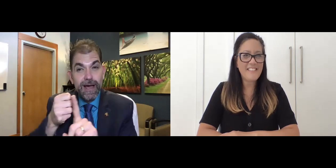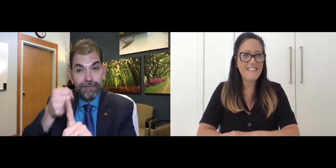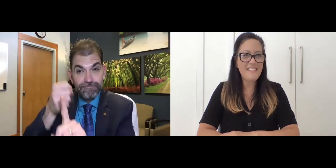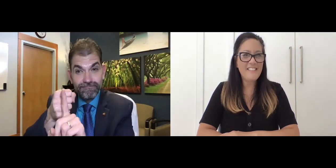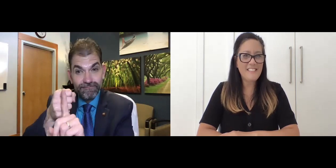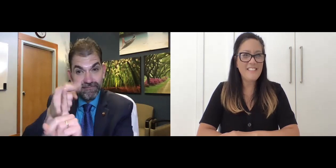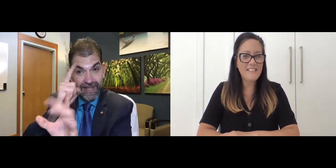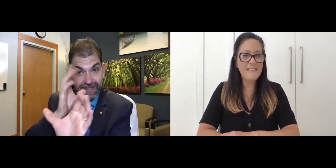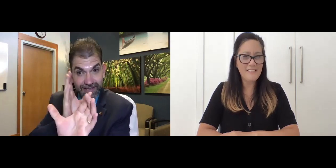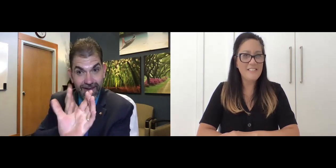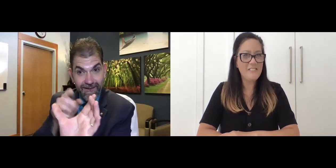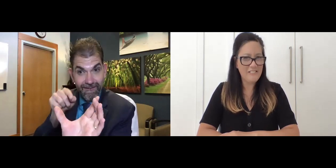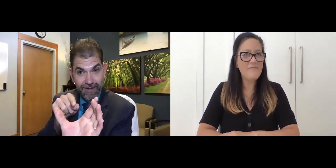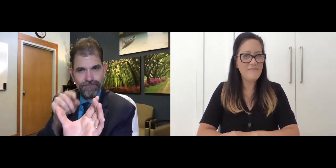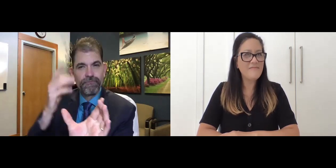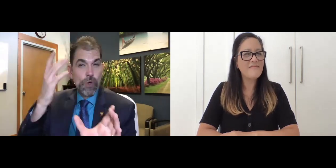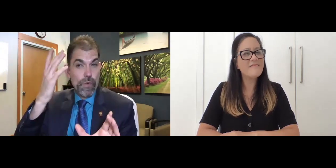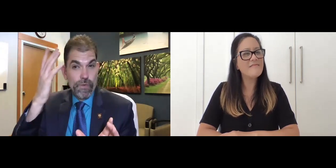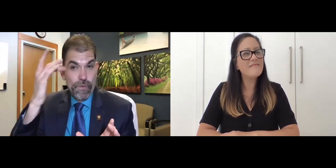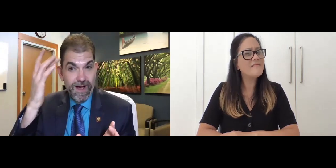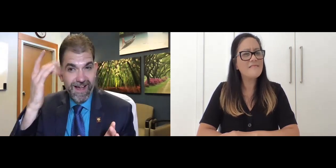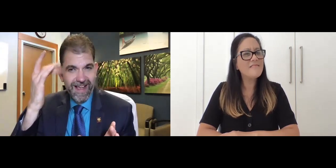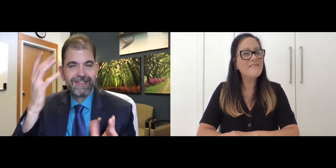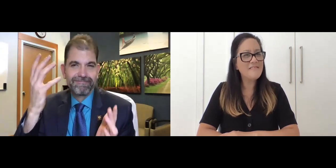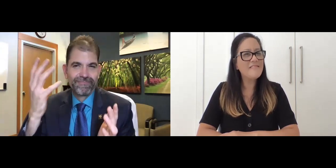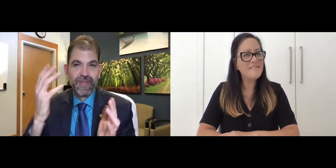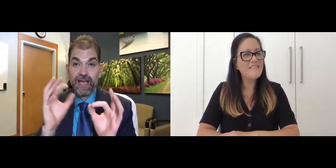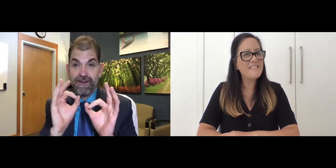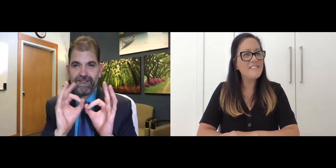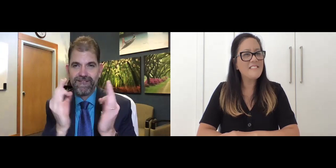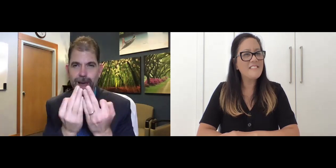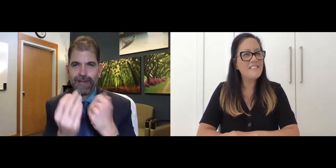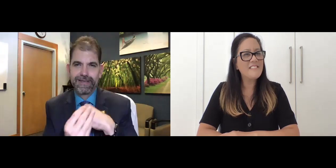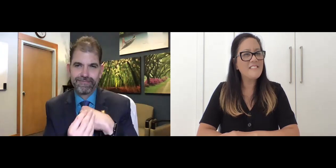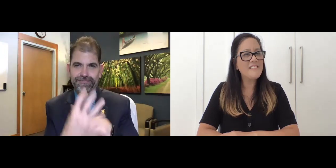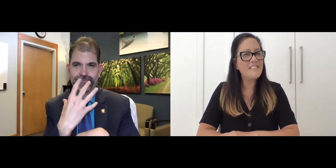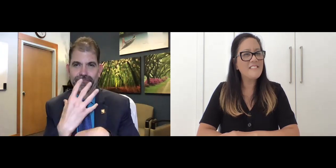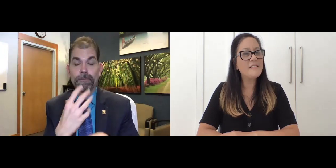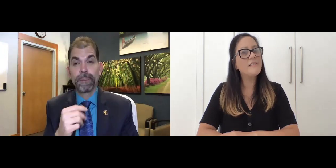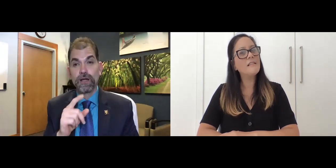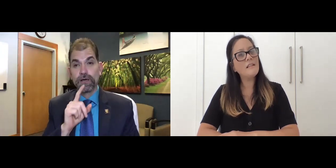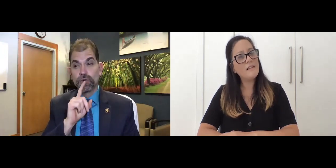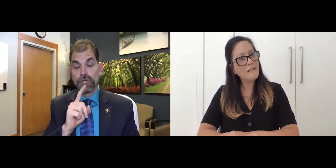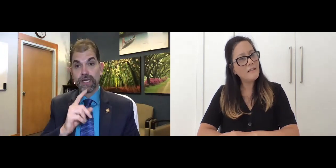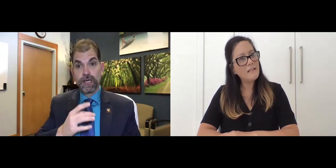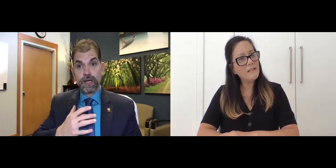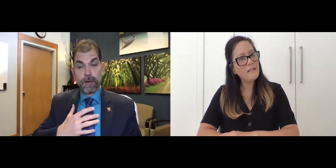do. But psychology had a very big impact on me because of some family